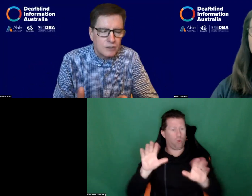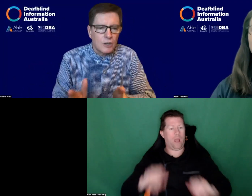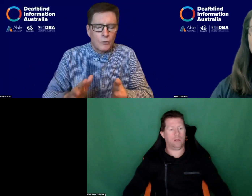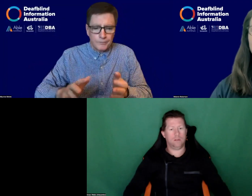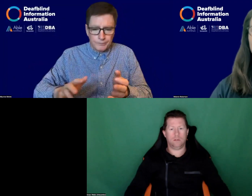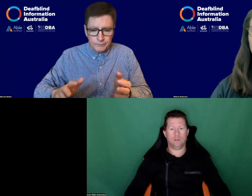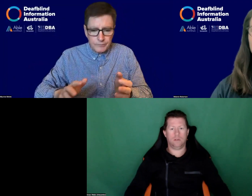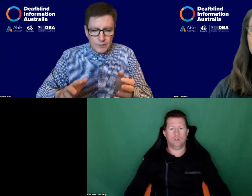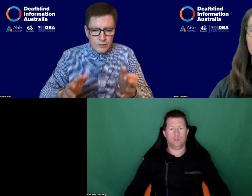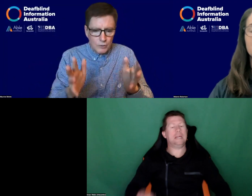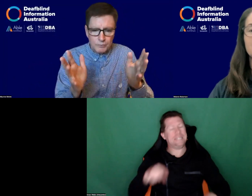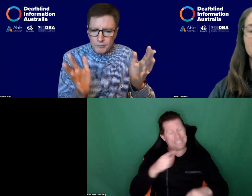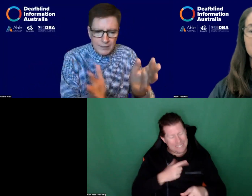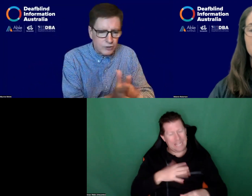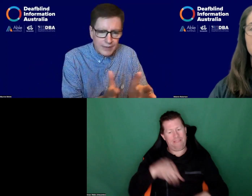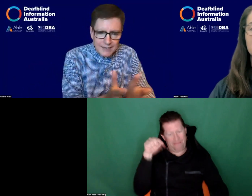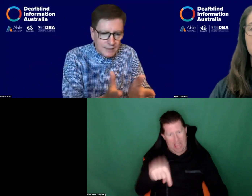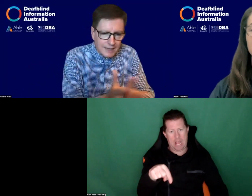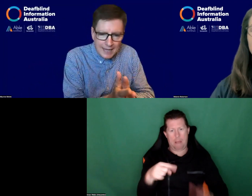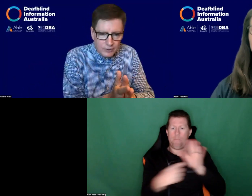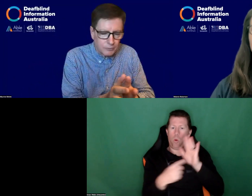And so make sure that's in the calendar box.